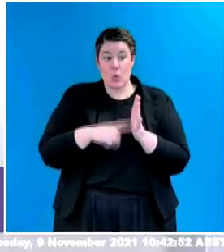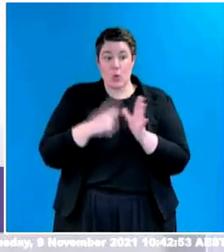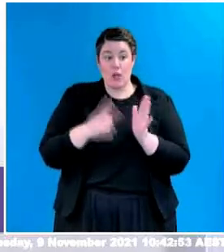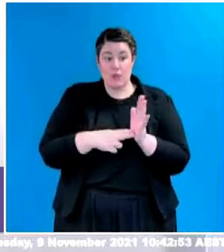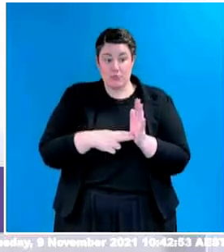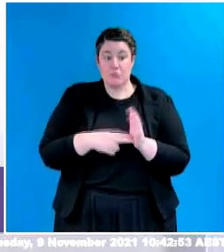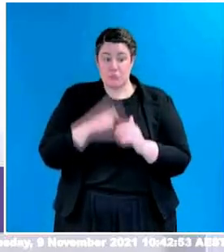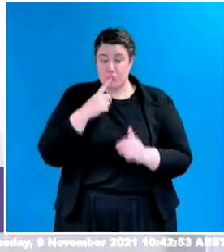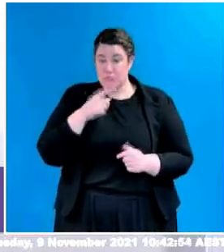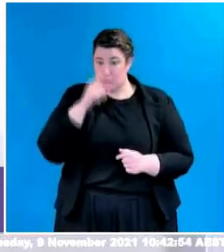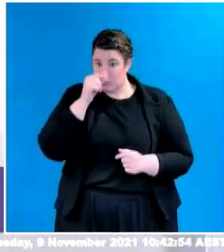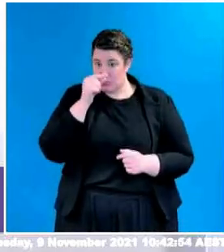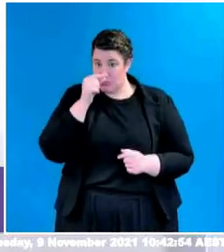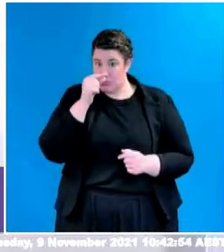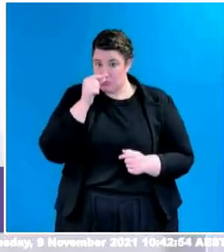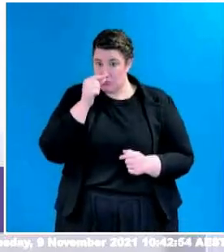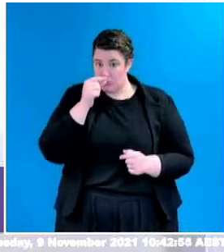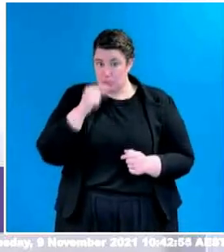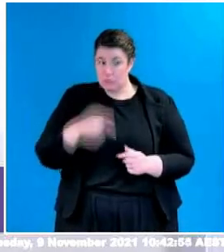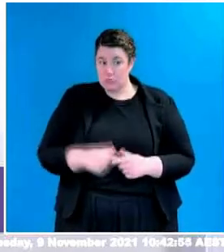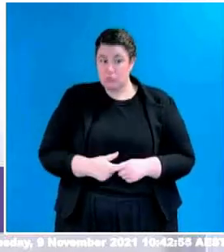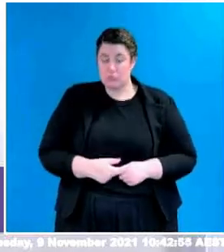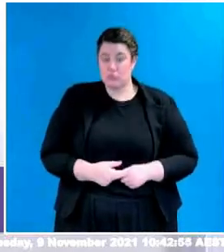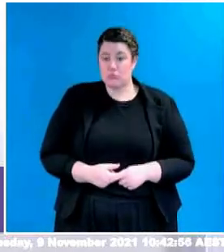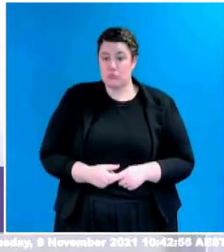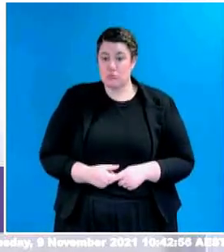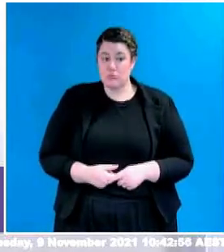Yes, we can press on.